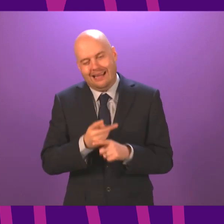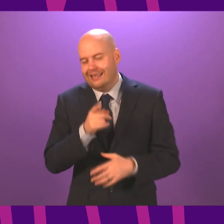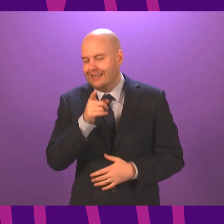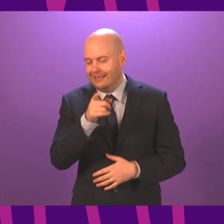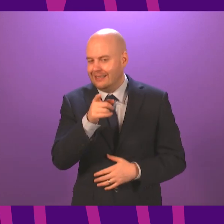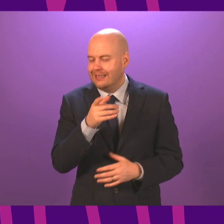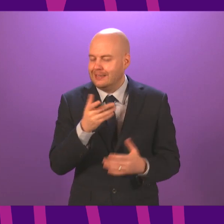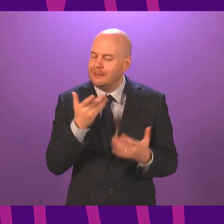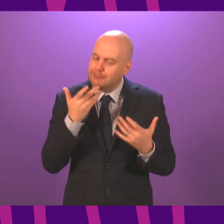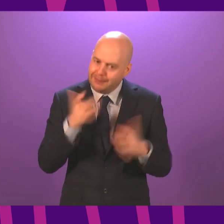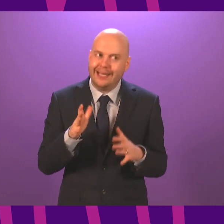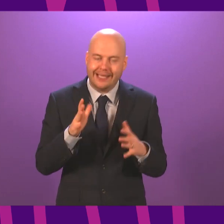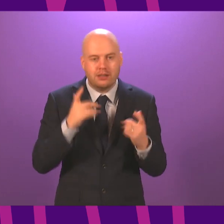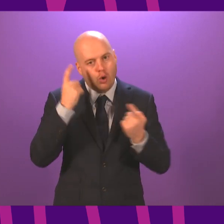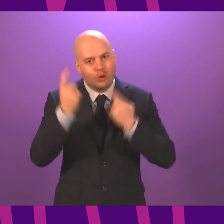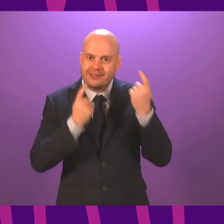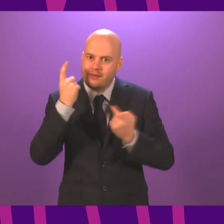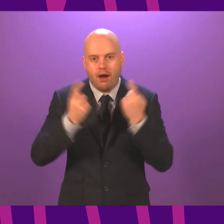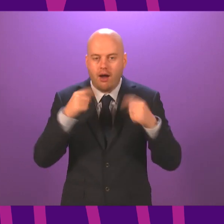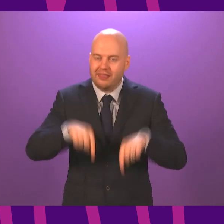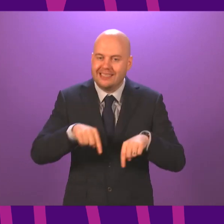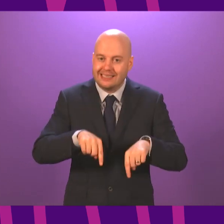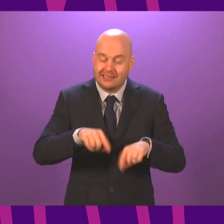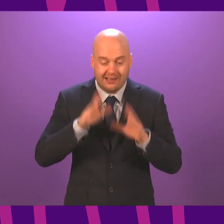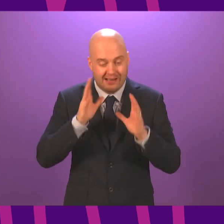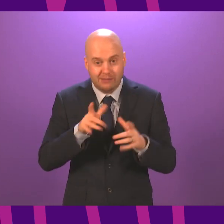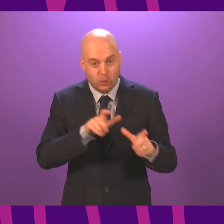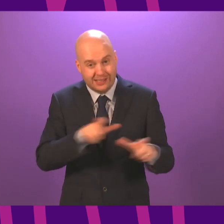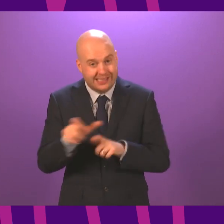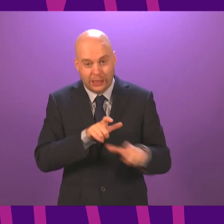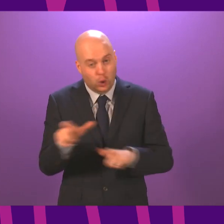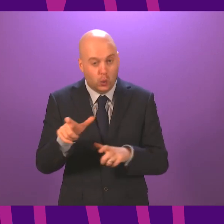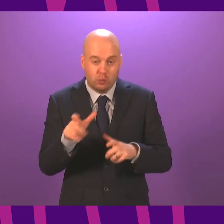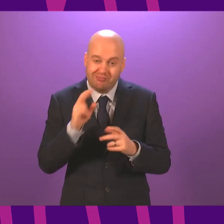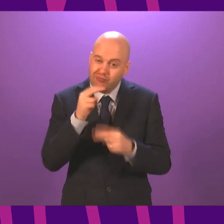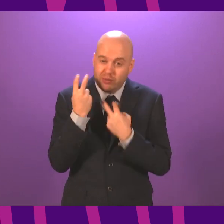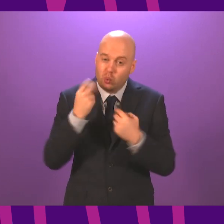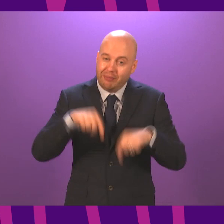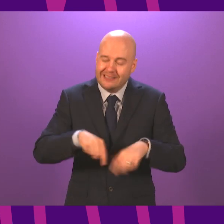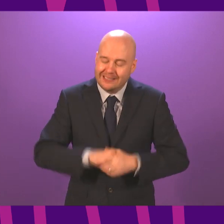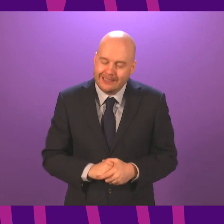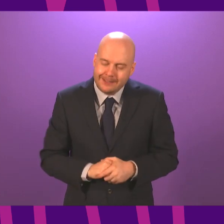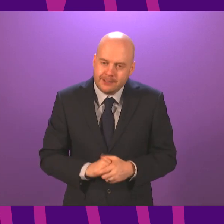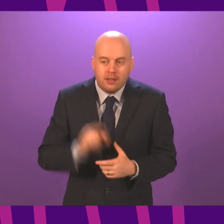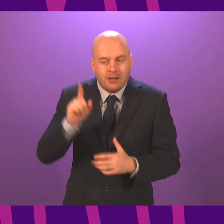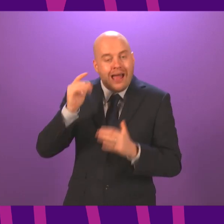given active consideration, and I continue to look at it. When we have the adult disability